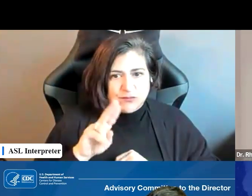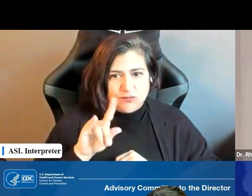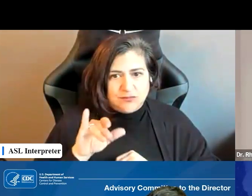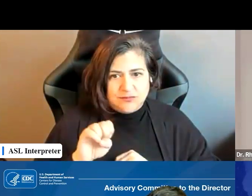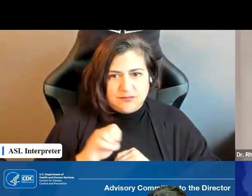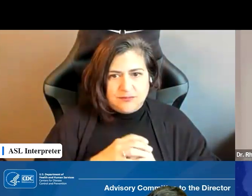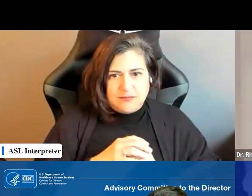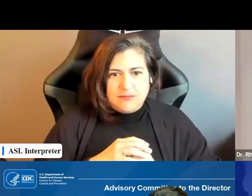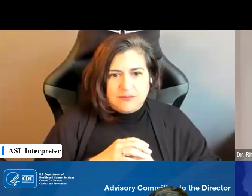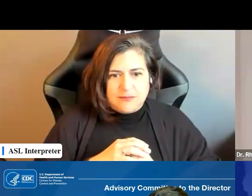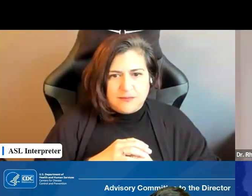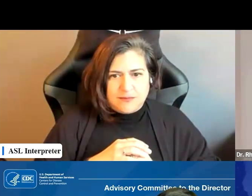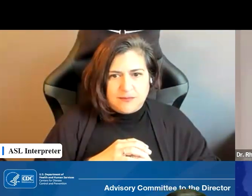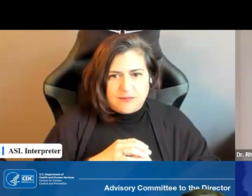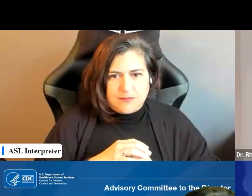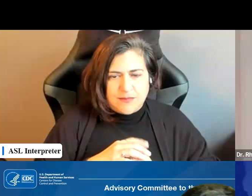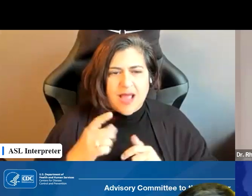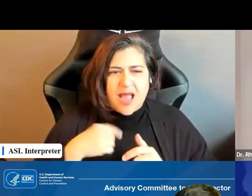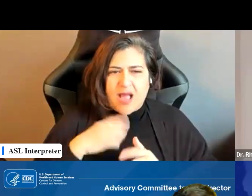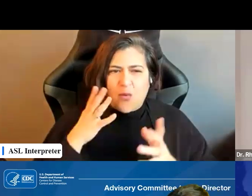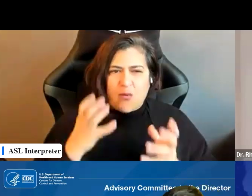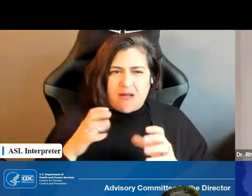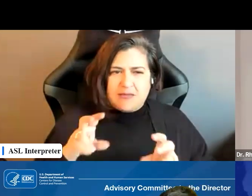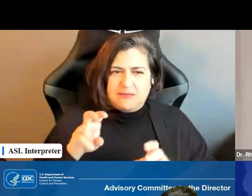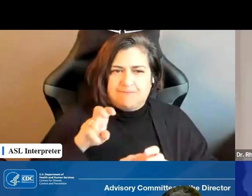So I'm going to step back a little bit. I think Rhonda gave you some very specific guidance.